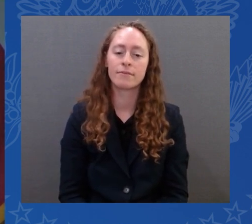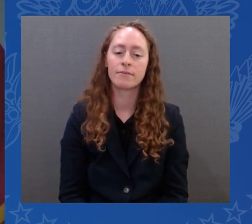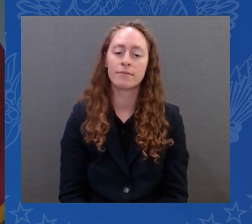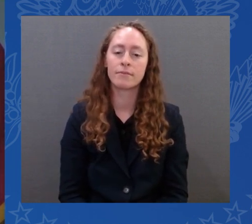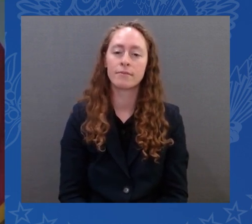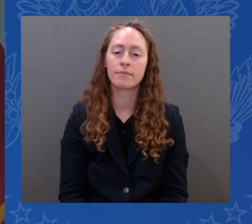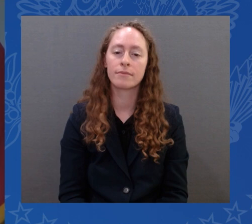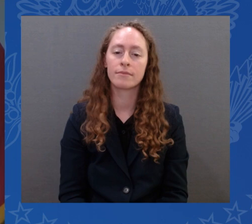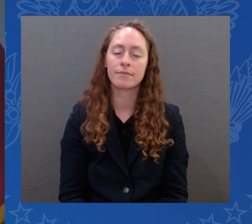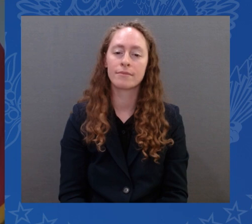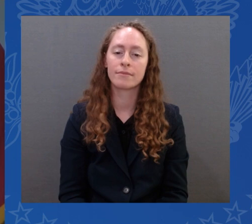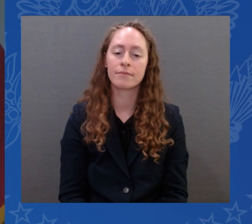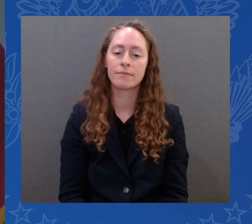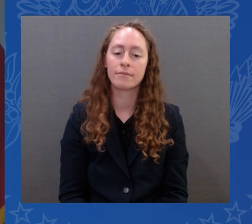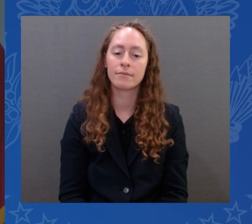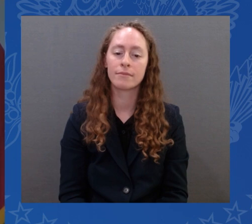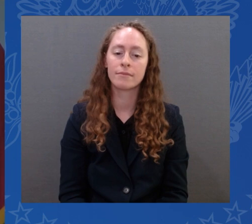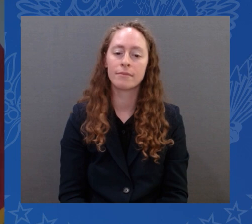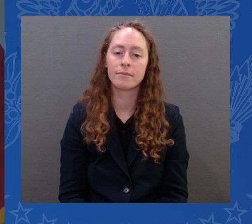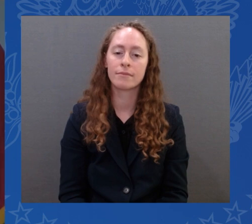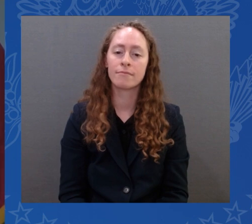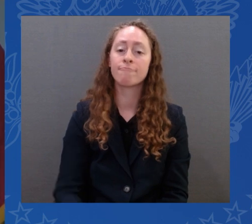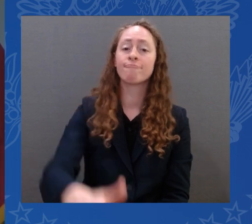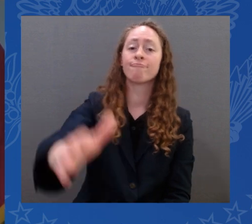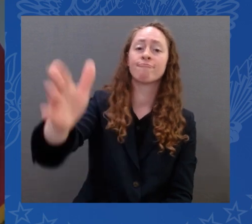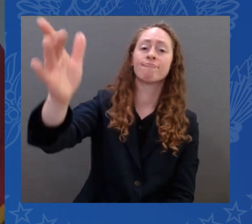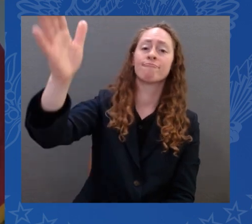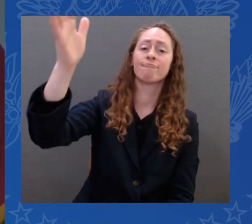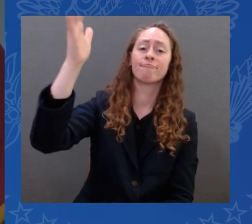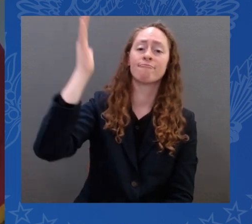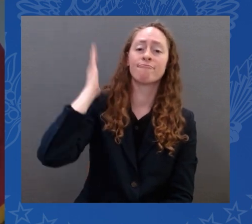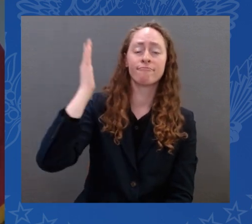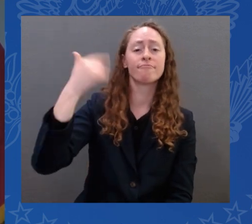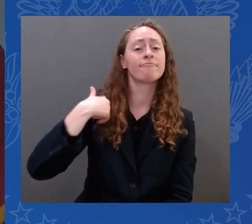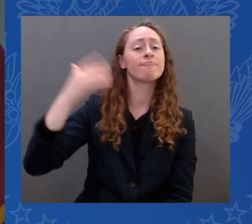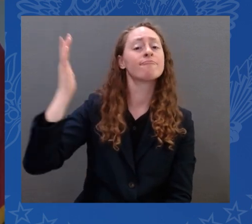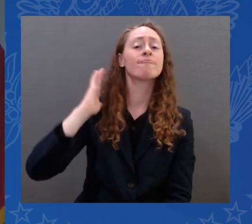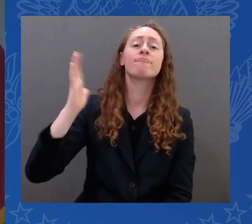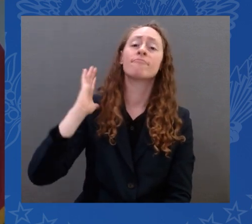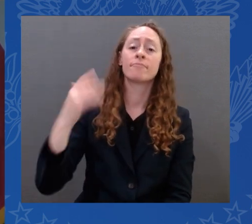that in addition to NATO, that Australia, Japan,